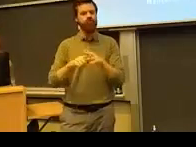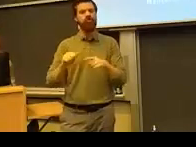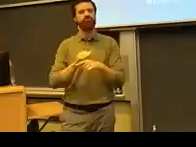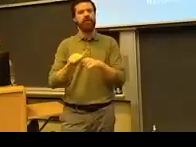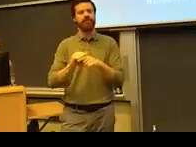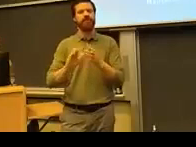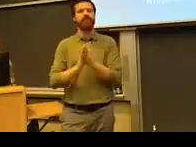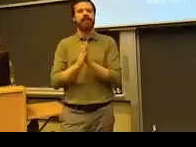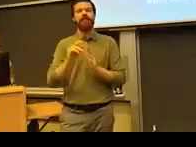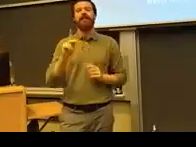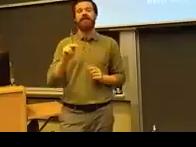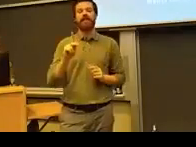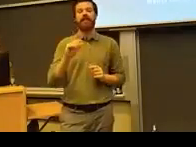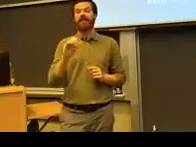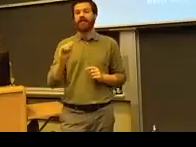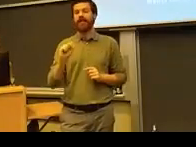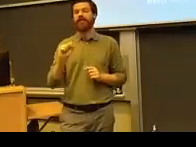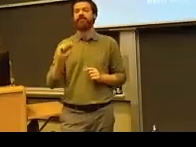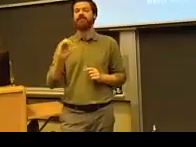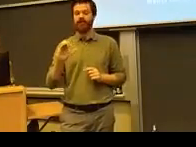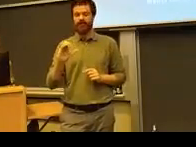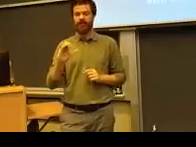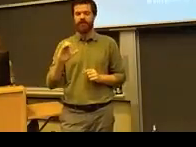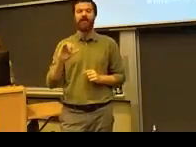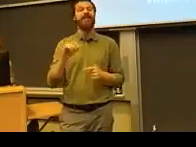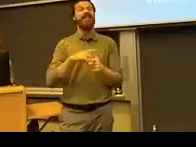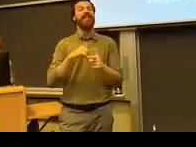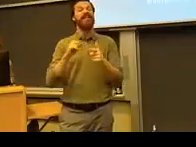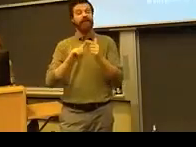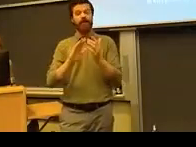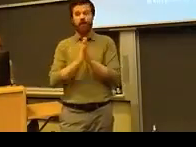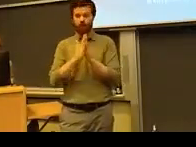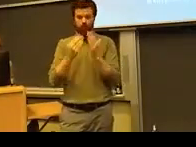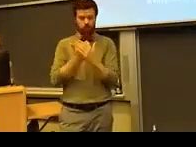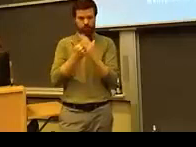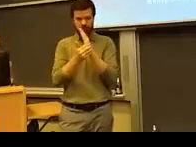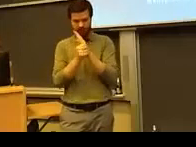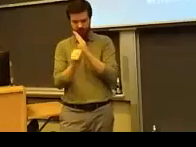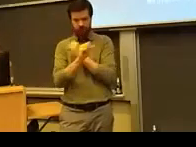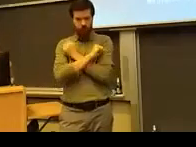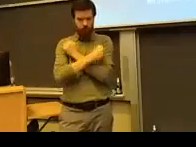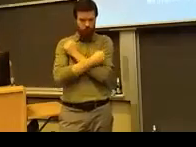KAC in 2018 and soon put her skills to use as part of the strong recovery substance use disorders in